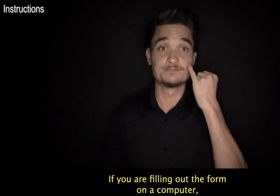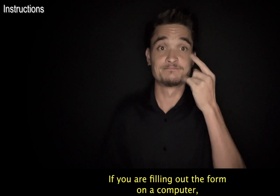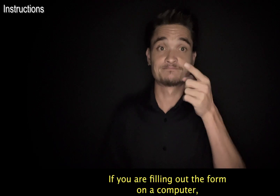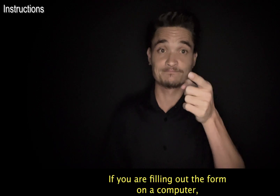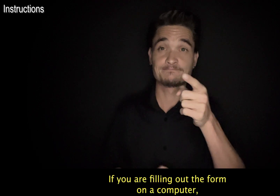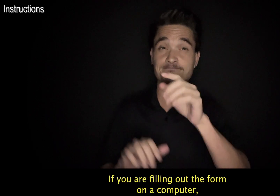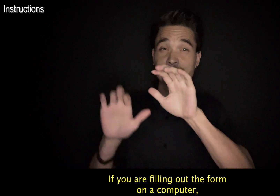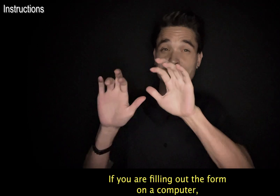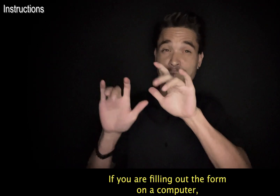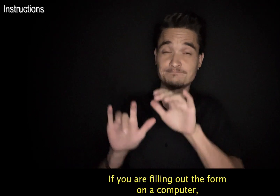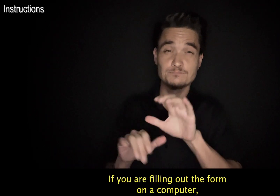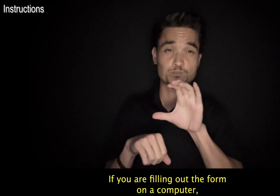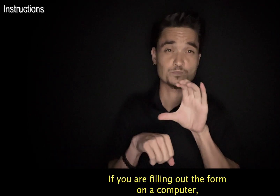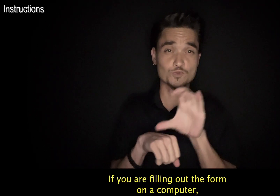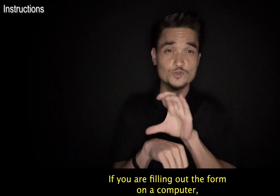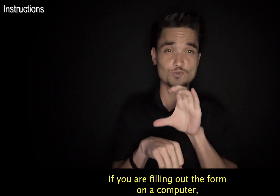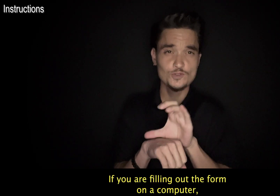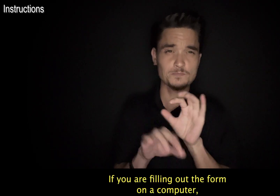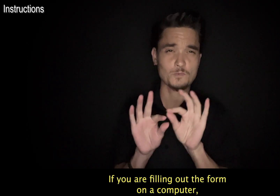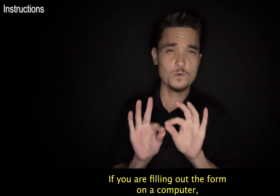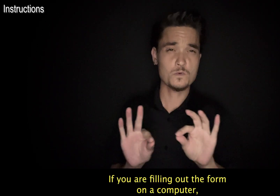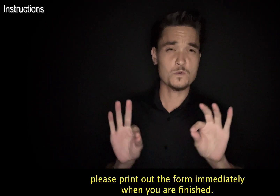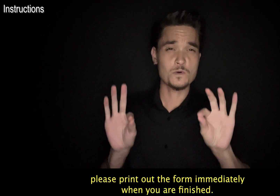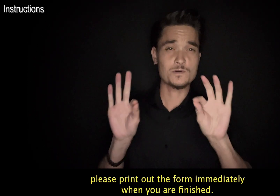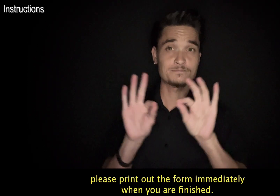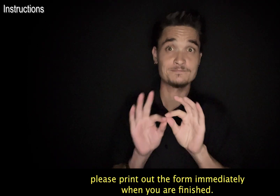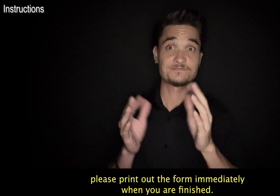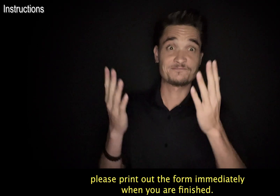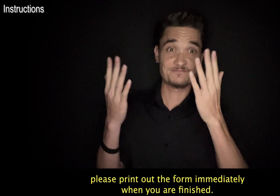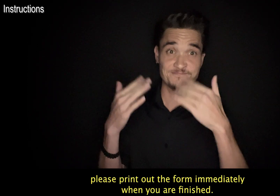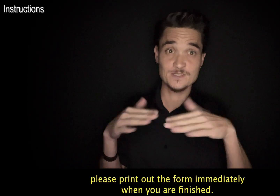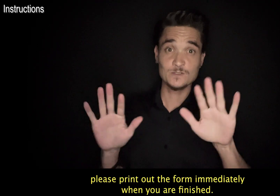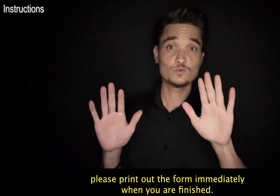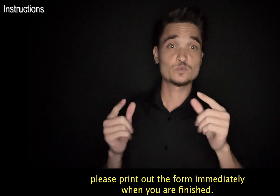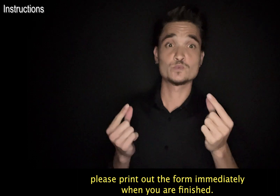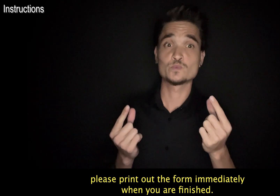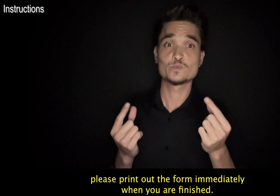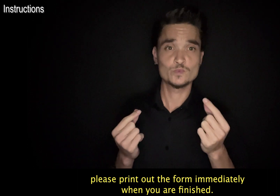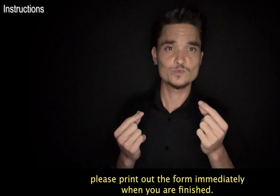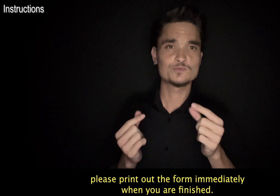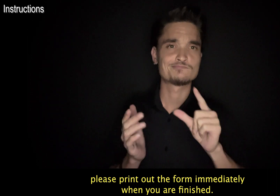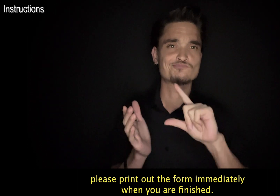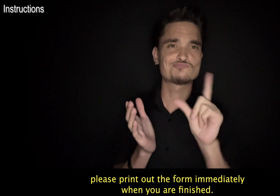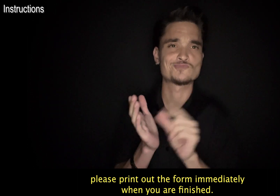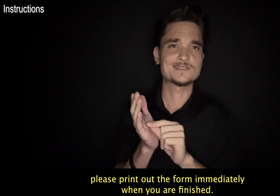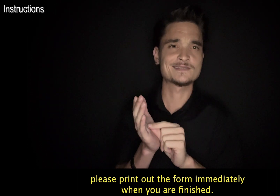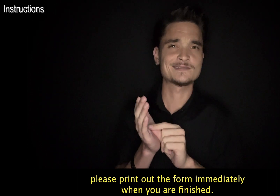If you are filling out the form on a computer, please print out the form immediately when you are finished.